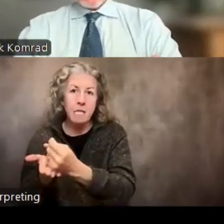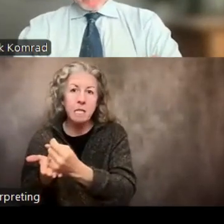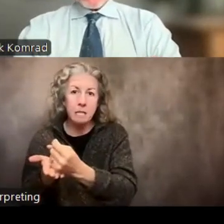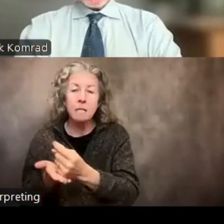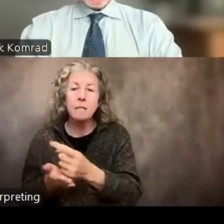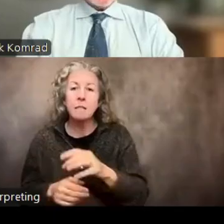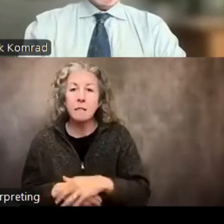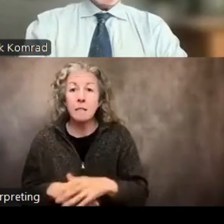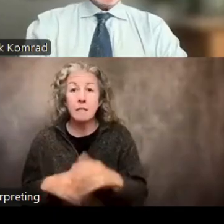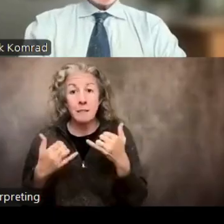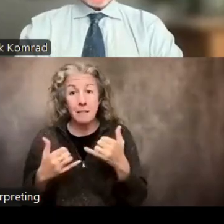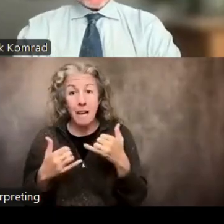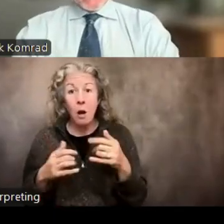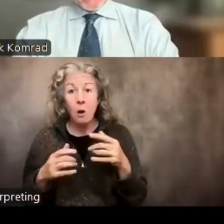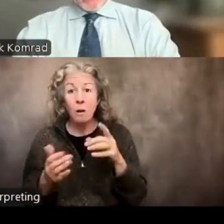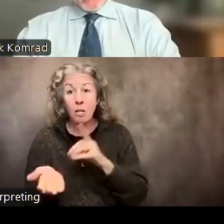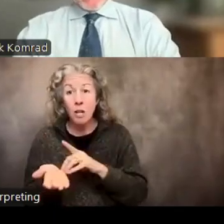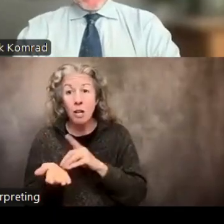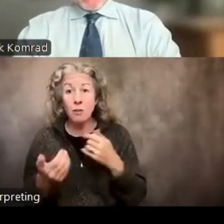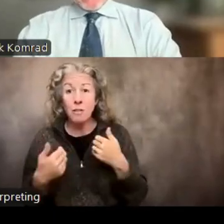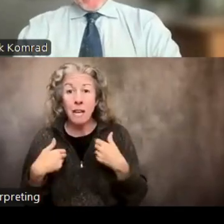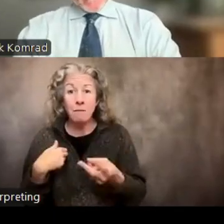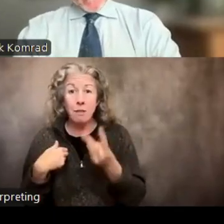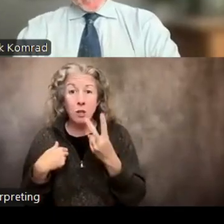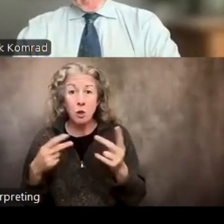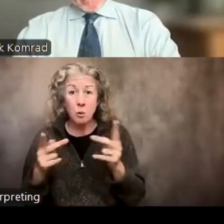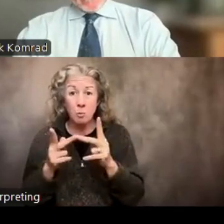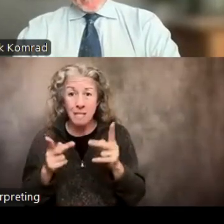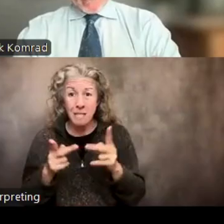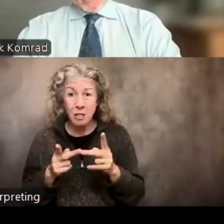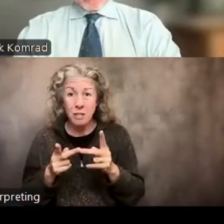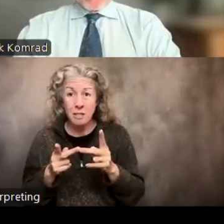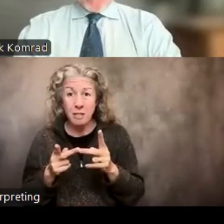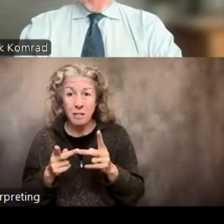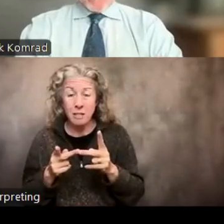doctors in two positions, one which is trying to prevent the